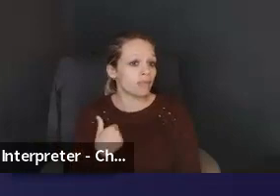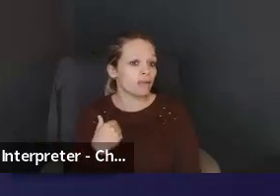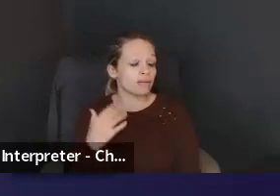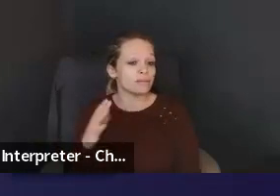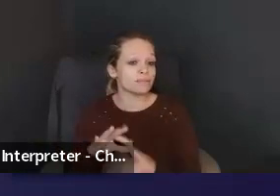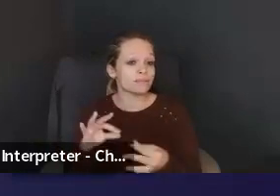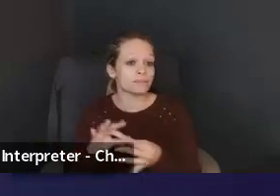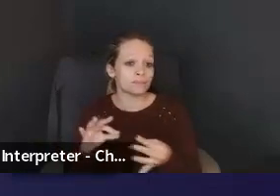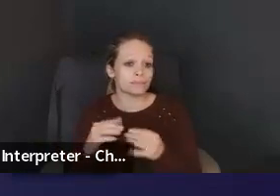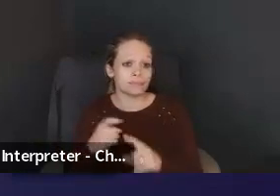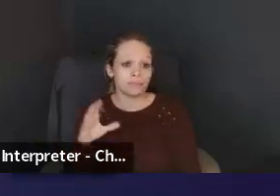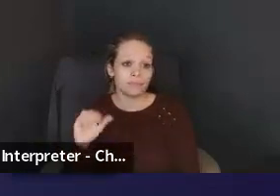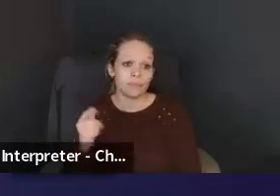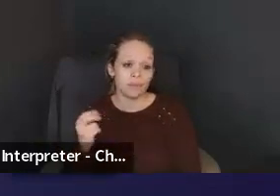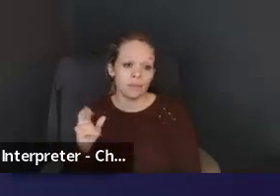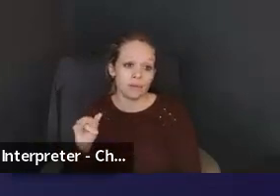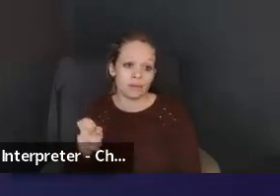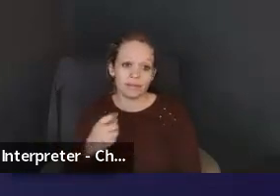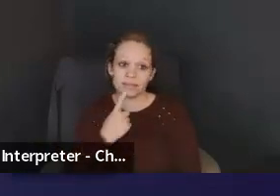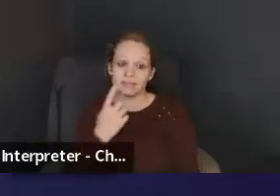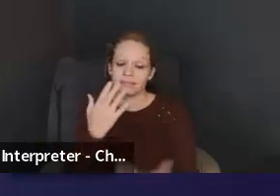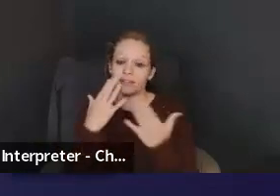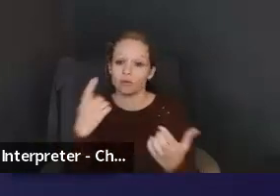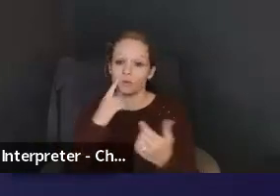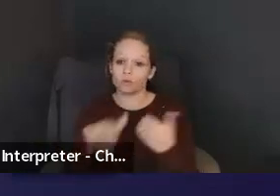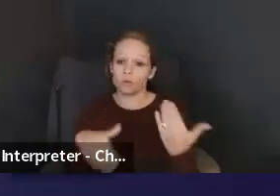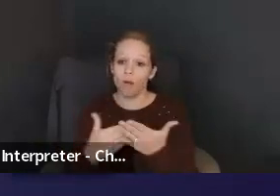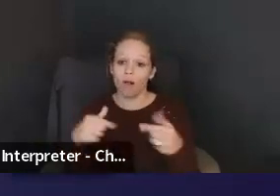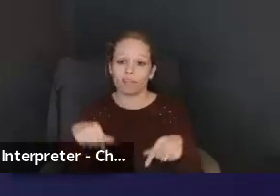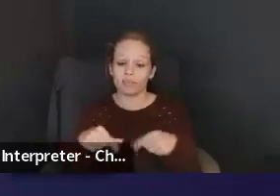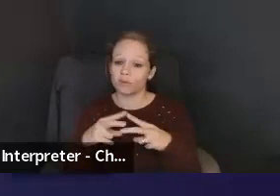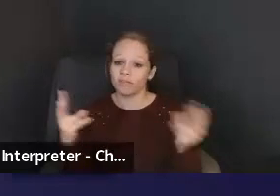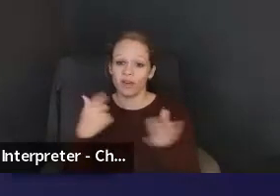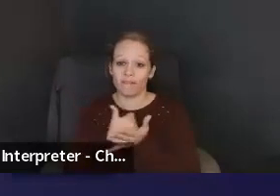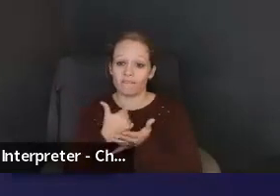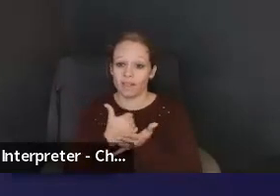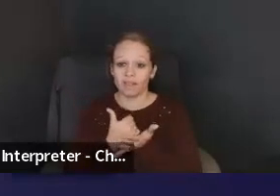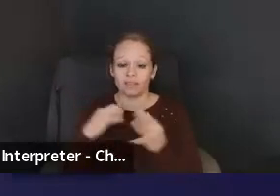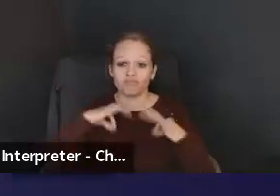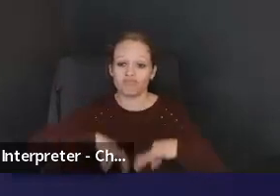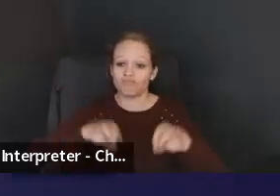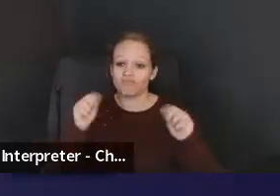the comment is, thank you to all. This was very helpful. Dr. Rumrill: Appreciate it,